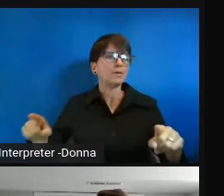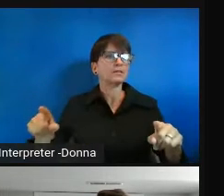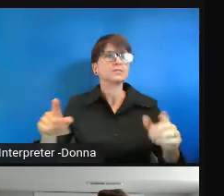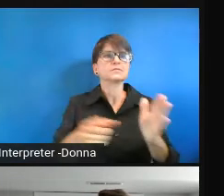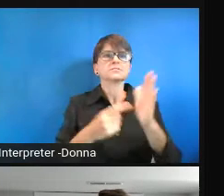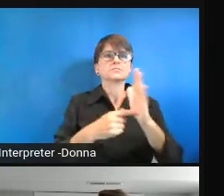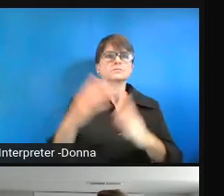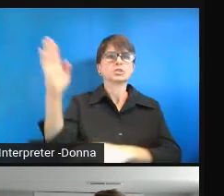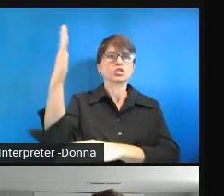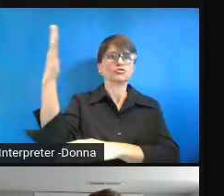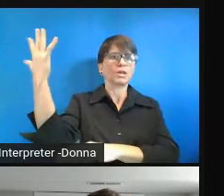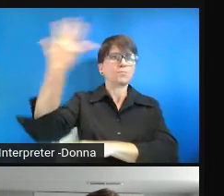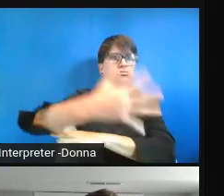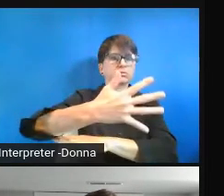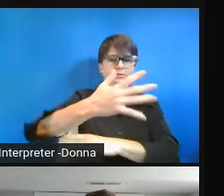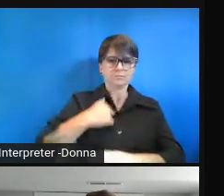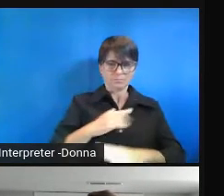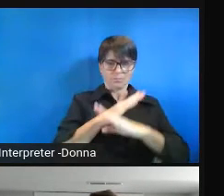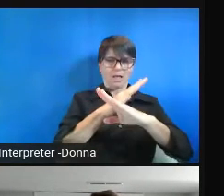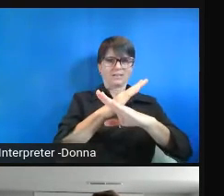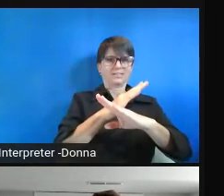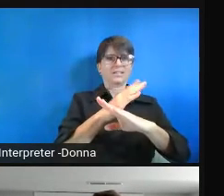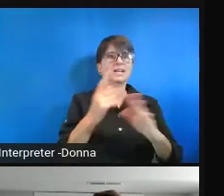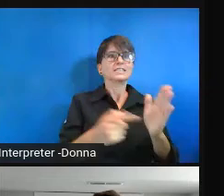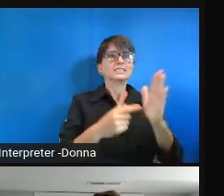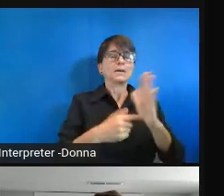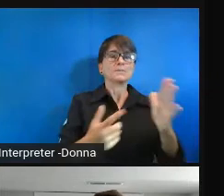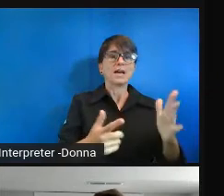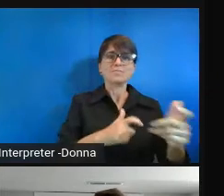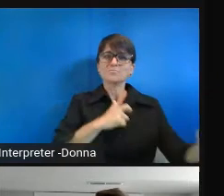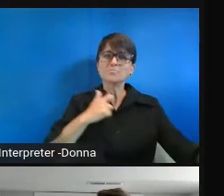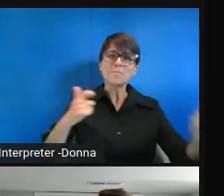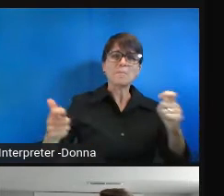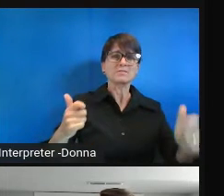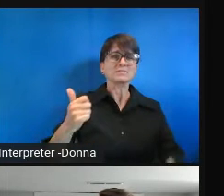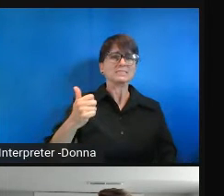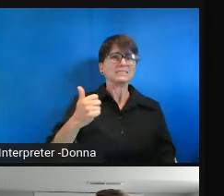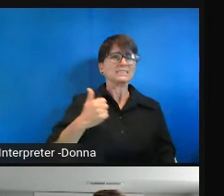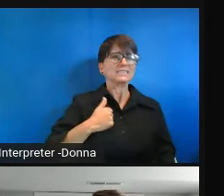Other times I've been chased by monstrous Canadian geese protecting their family.